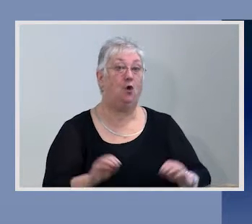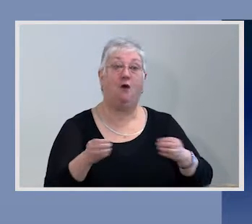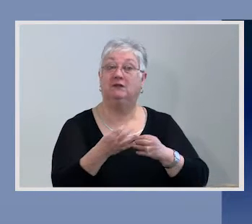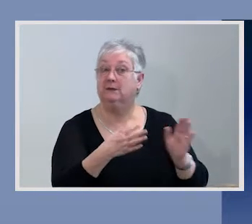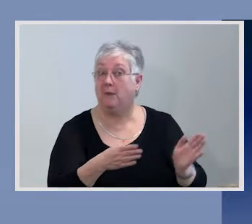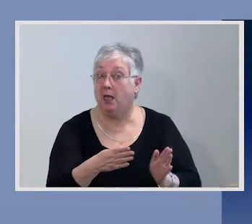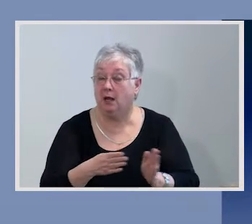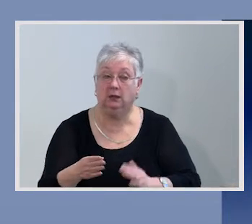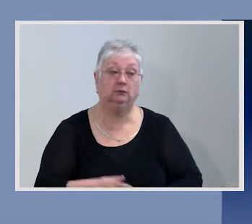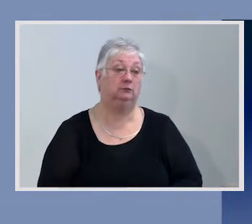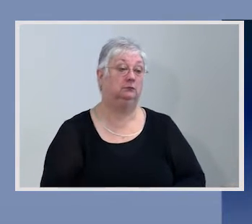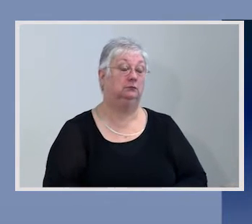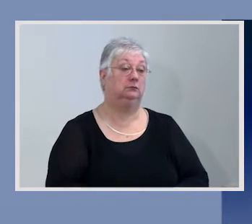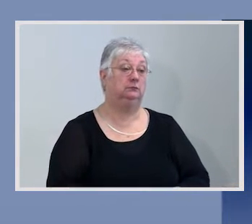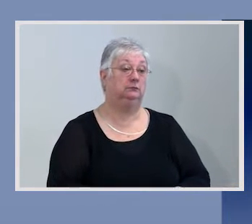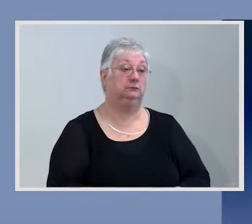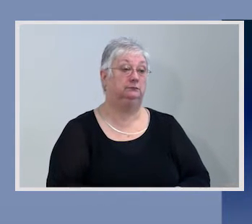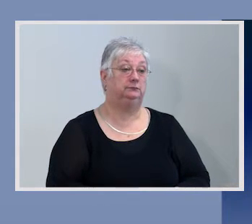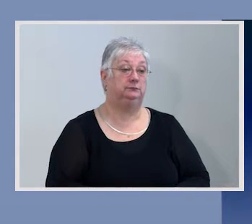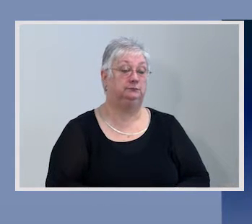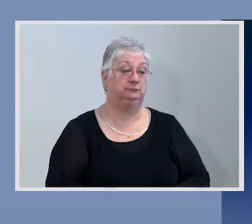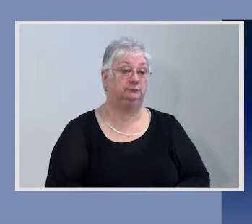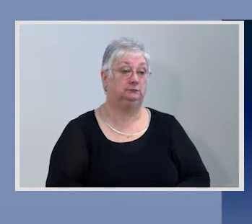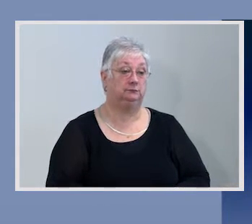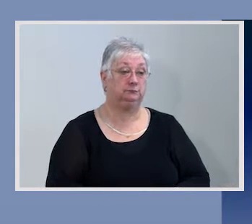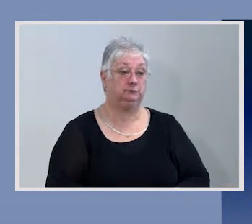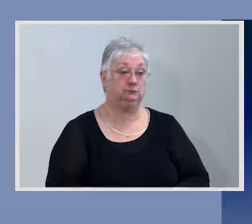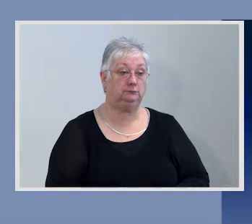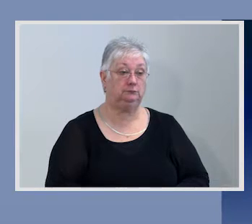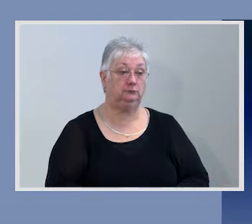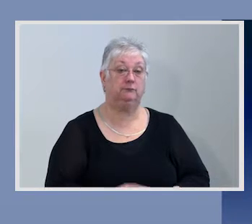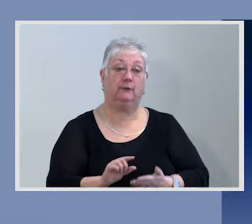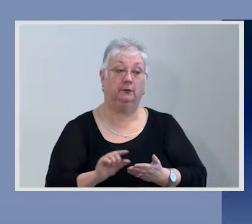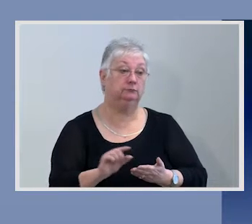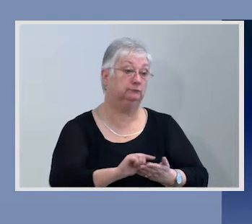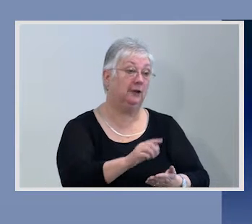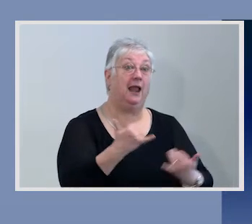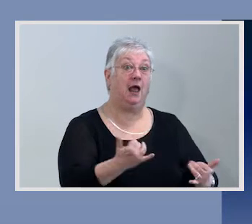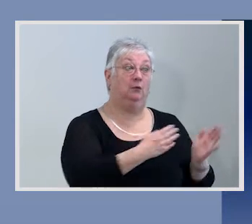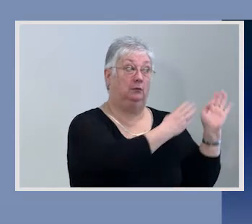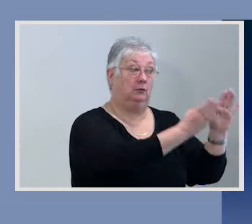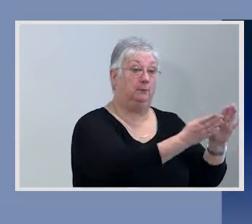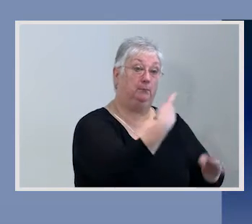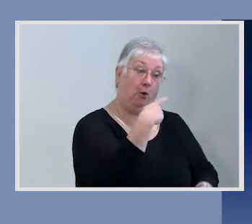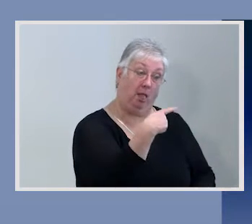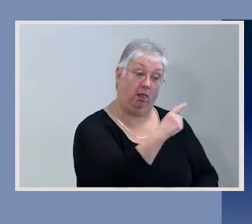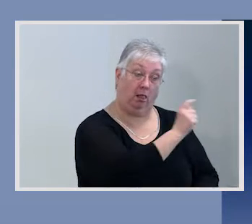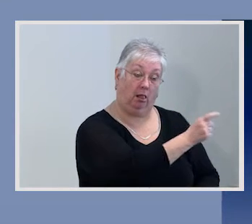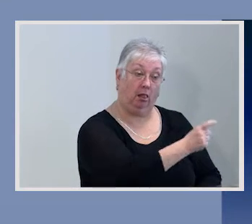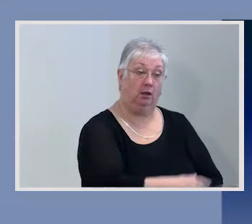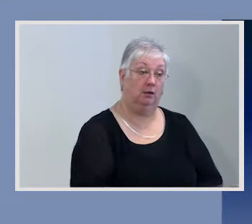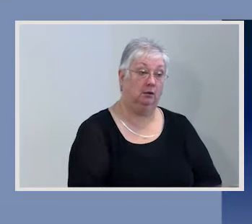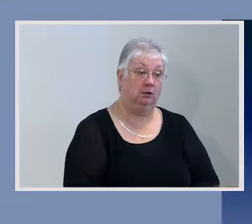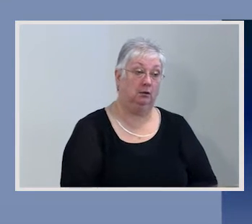THEN TURNING LIKE CLOCKWISE, THERE'S A PURPLE BAND, $2.1 BILLION IN EDUCATION.